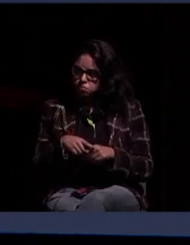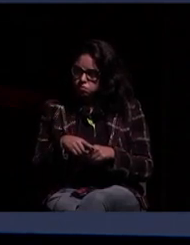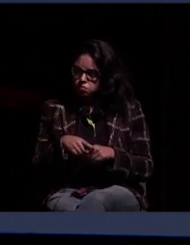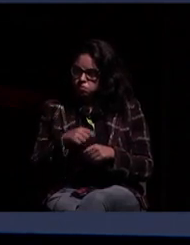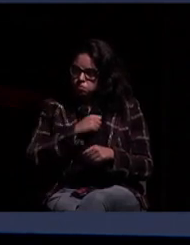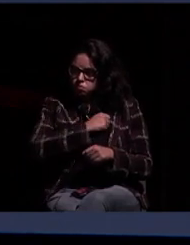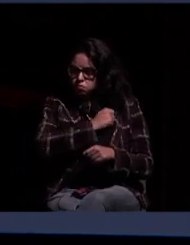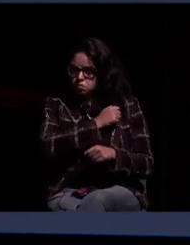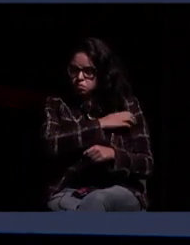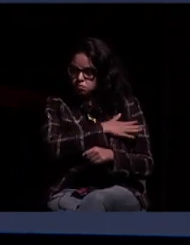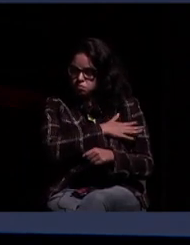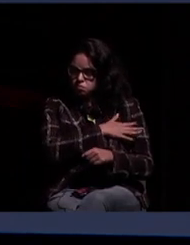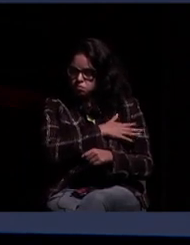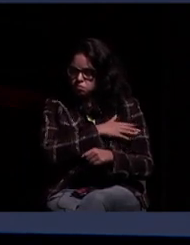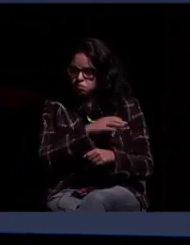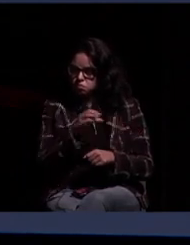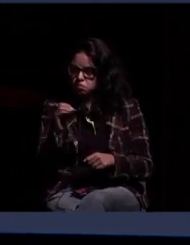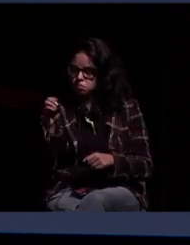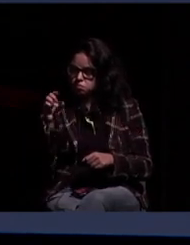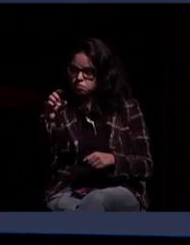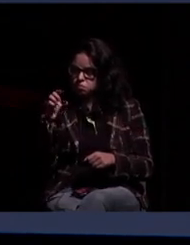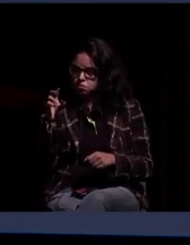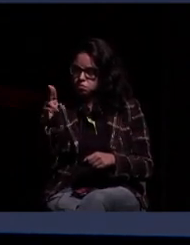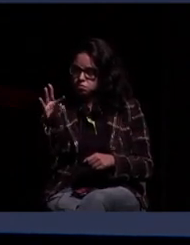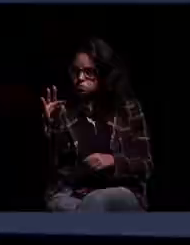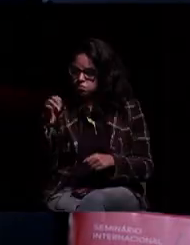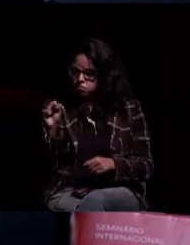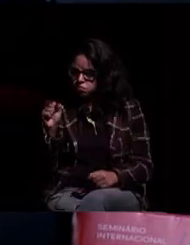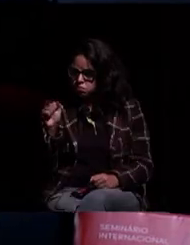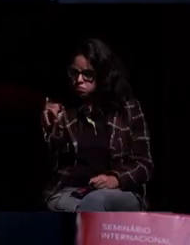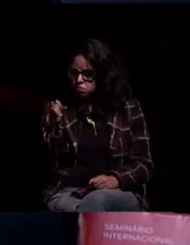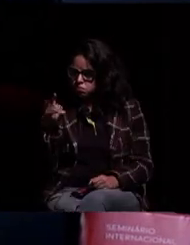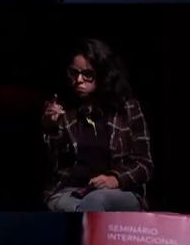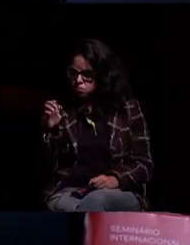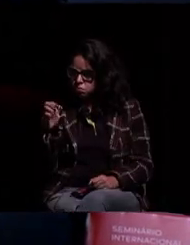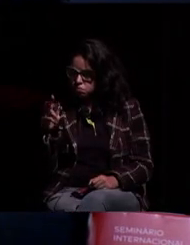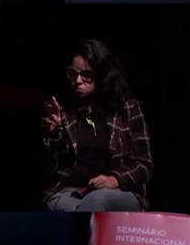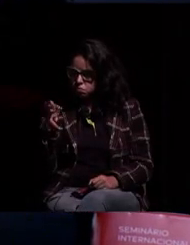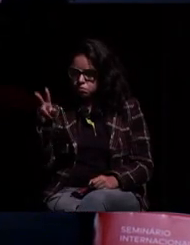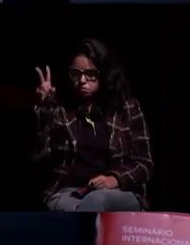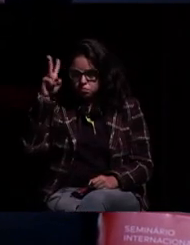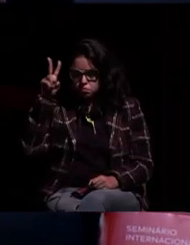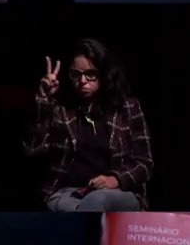an “outsider”. It reminds me of Norbert Elias,